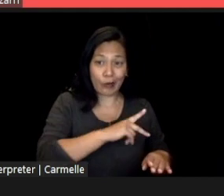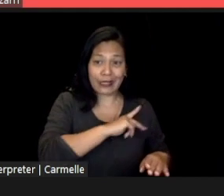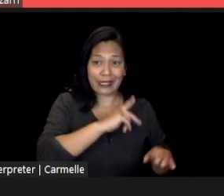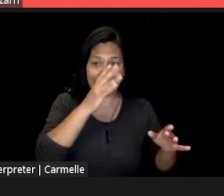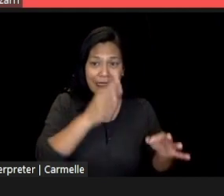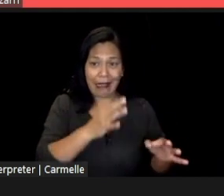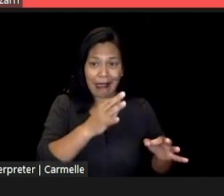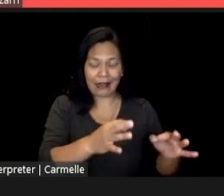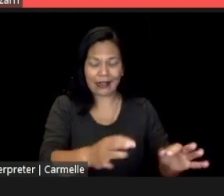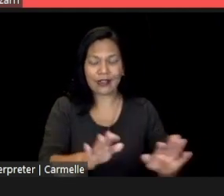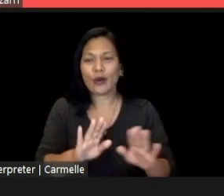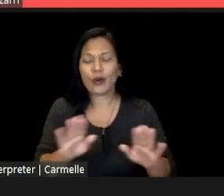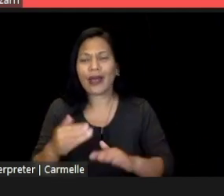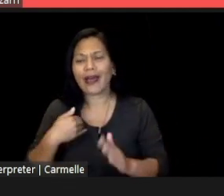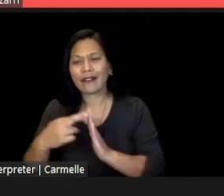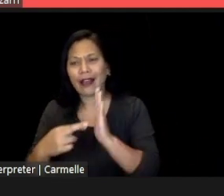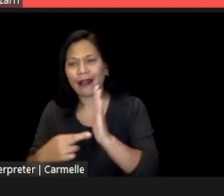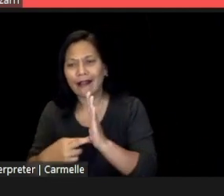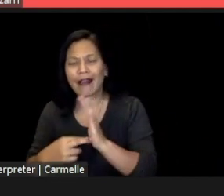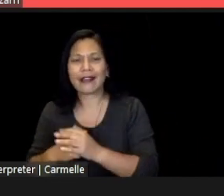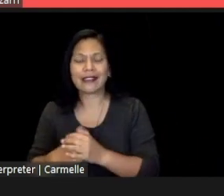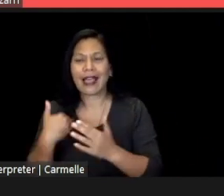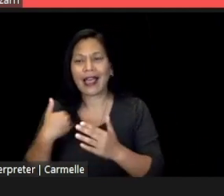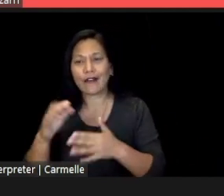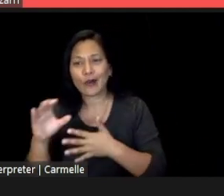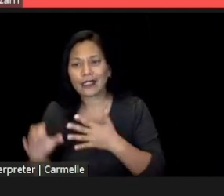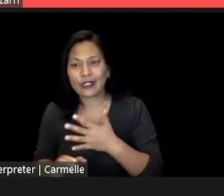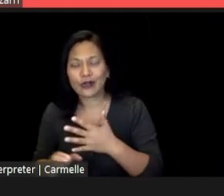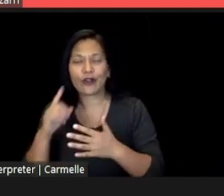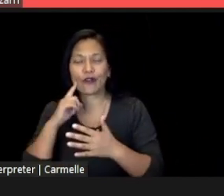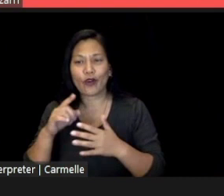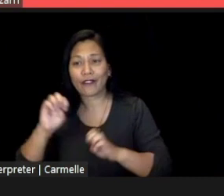We have to be, you know, these are the guidelines, these are the criteria on which you'll be evaluated.